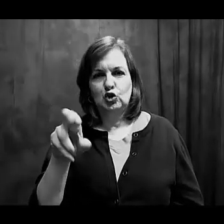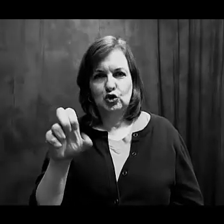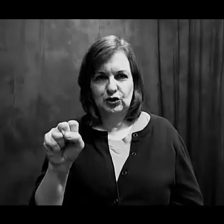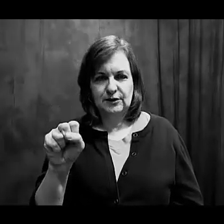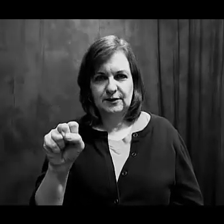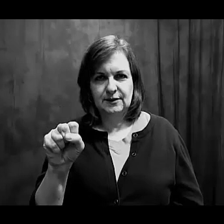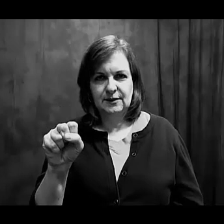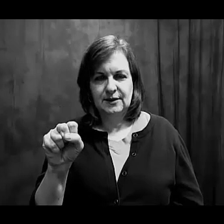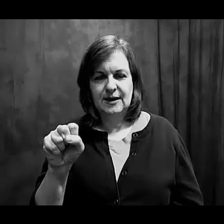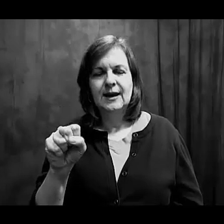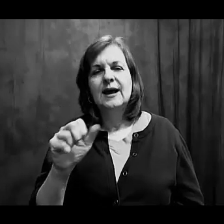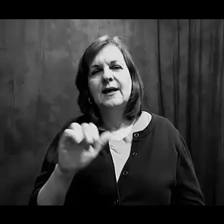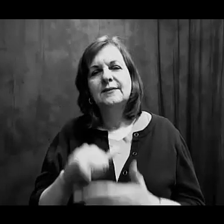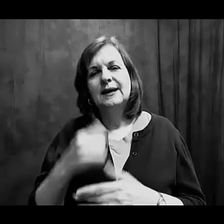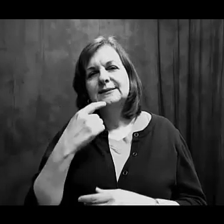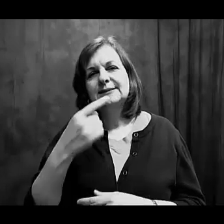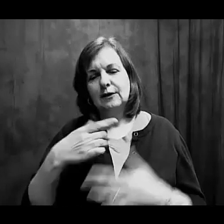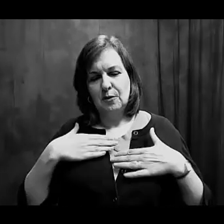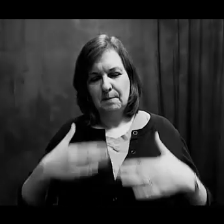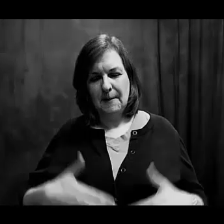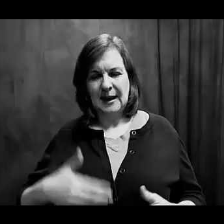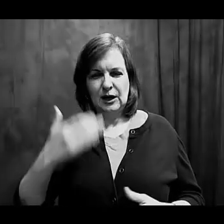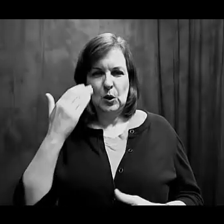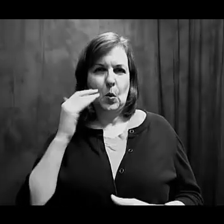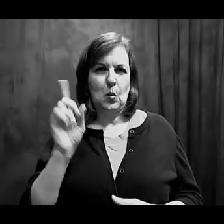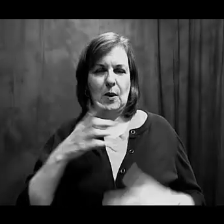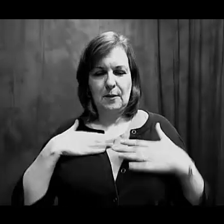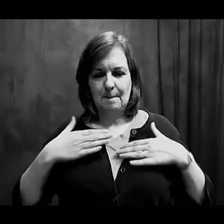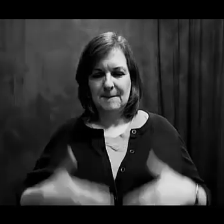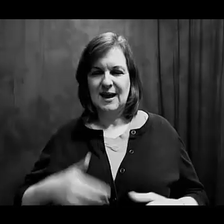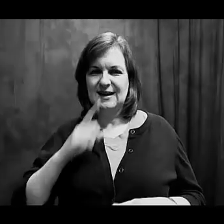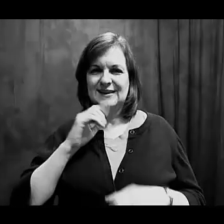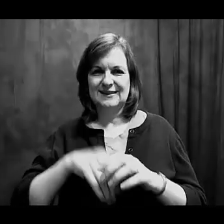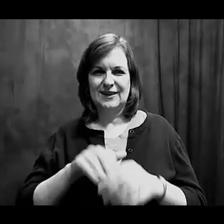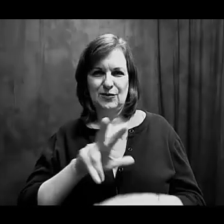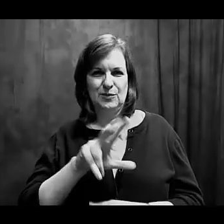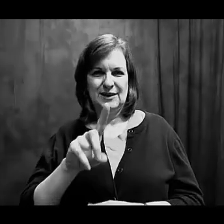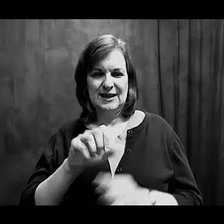knowing where you -- whether or not you are balanced -- how your posture is